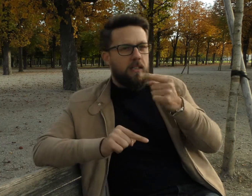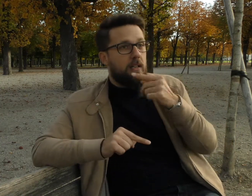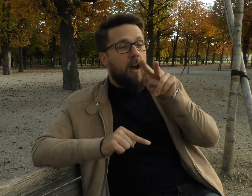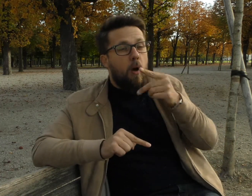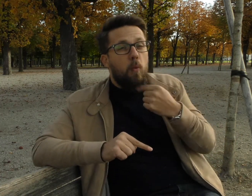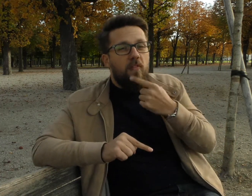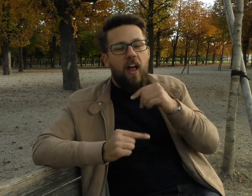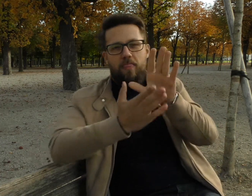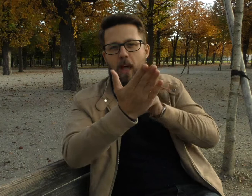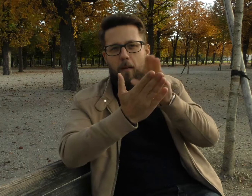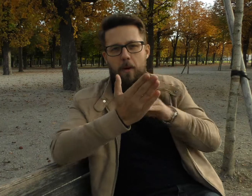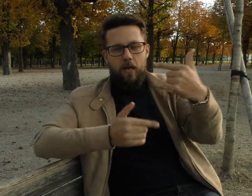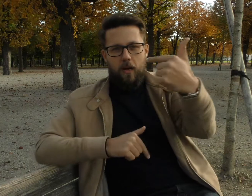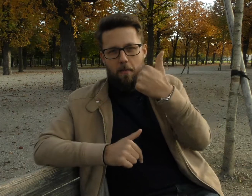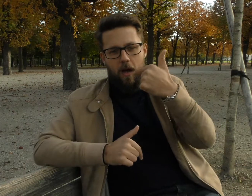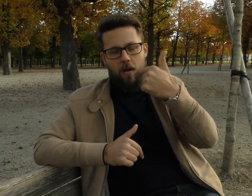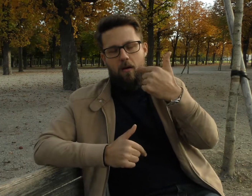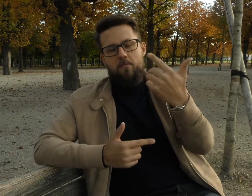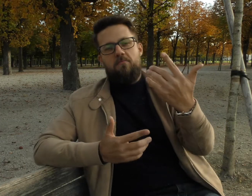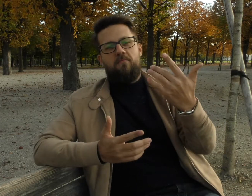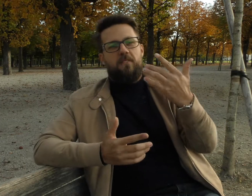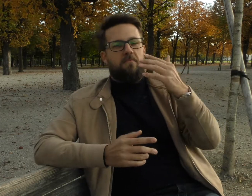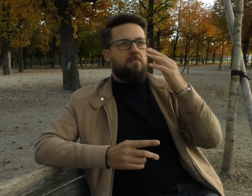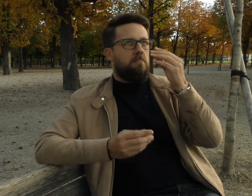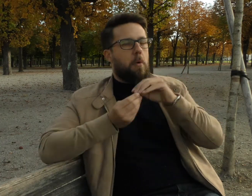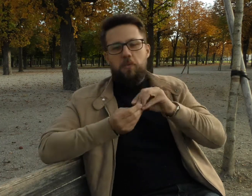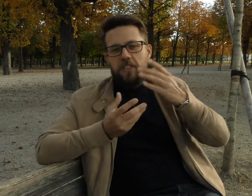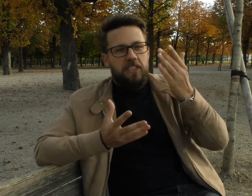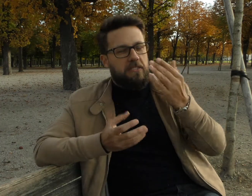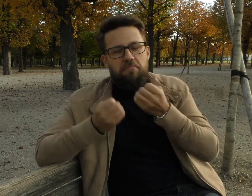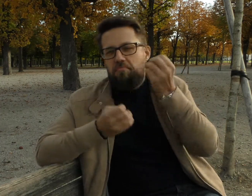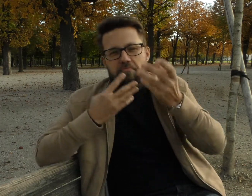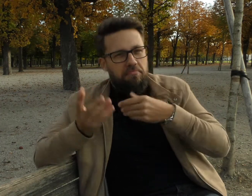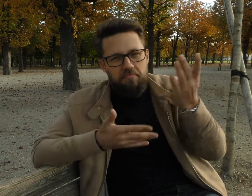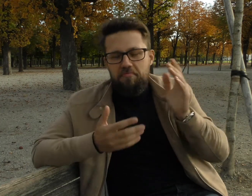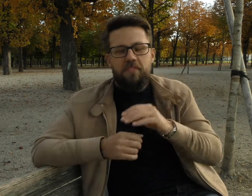I liked them a lot and then I reproduced them with the camera. Creativity was not the problem.